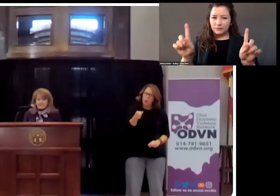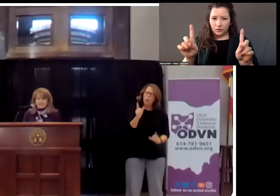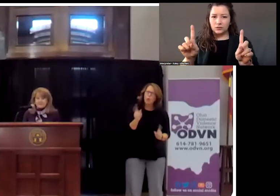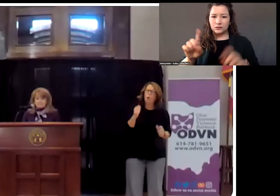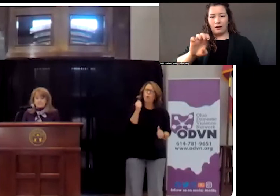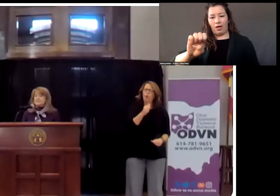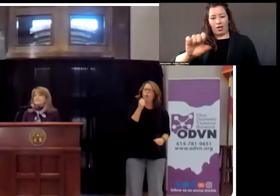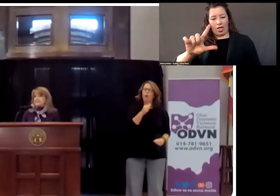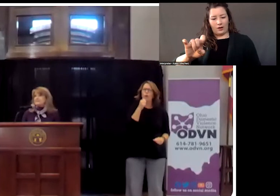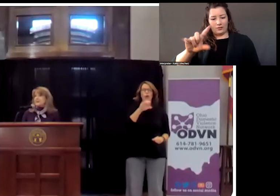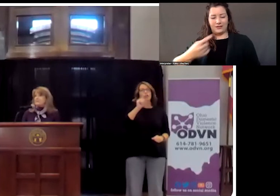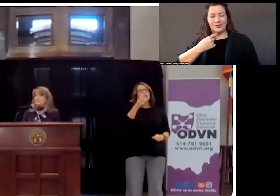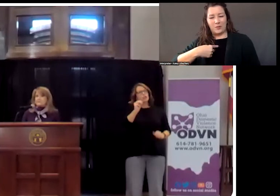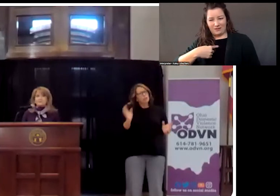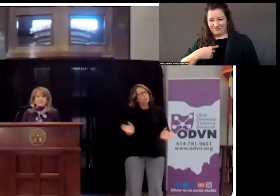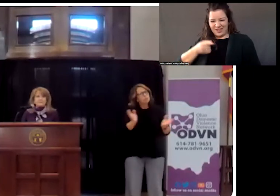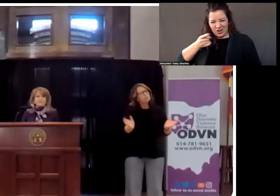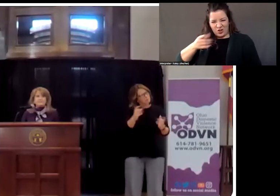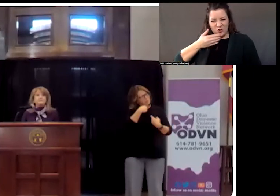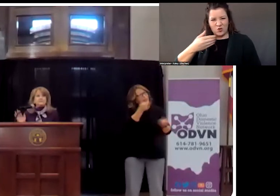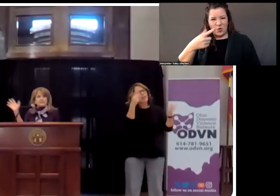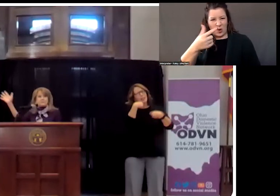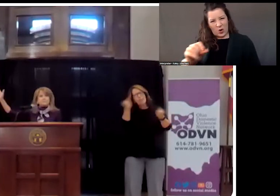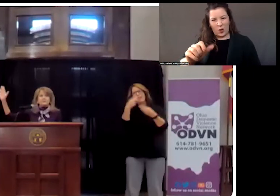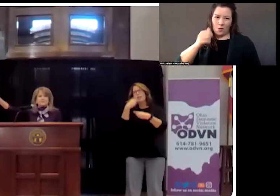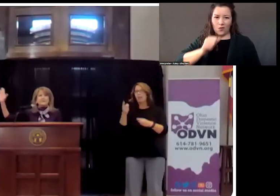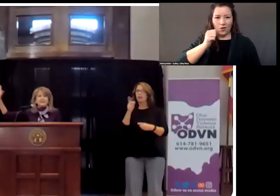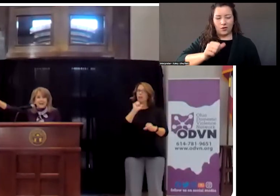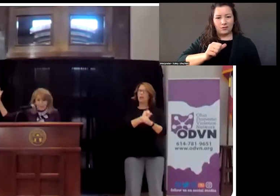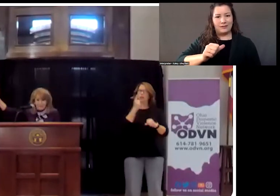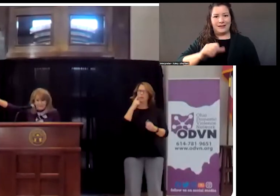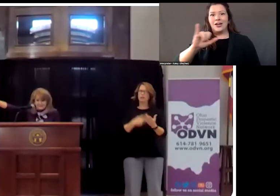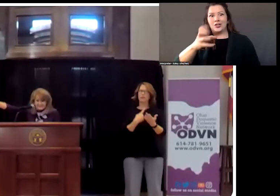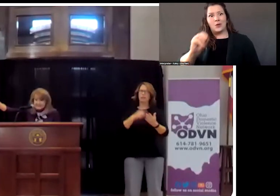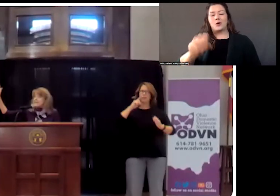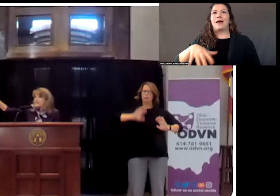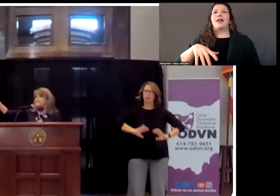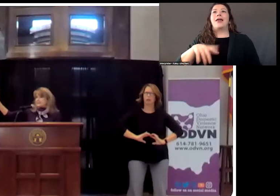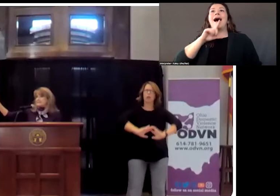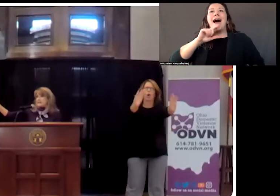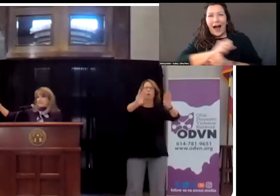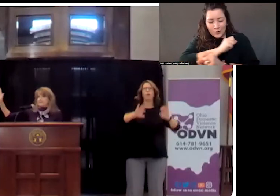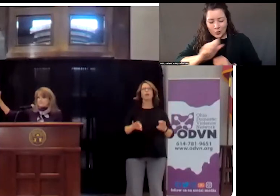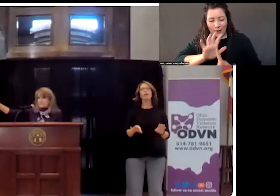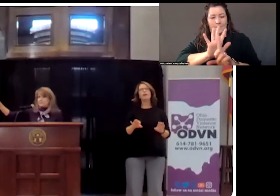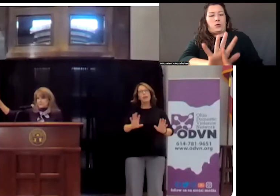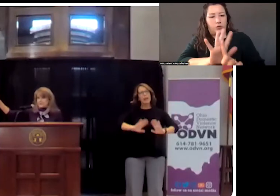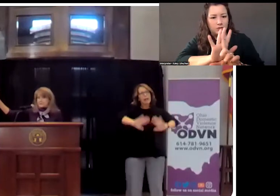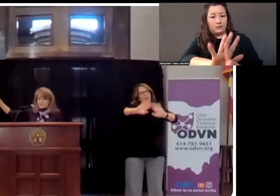Jim, pushing me to tell my story. Literally, he would push me up on the stage. He said, It's time. Now you. It's your turn.